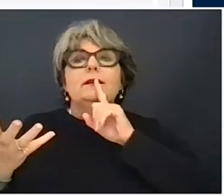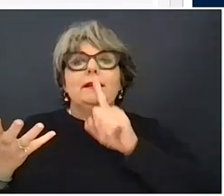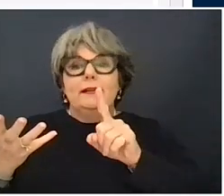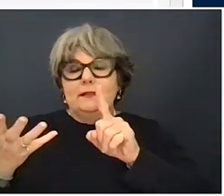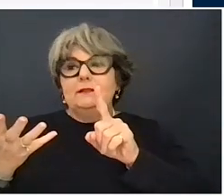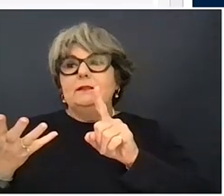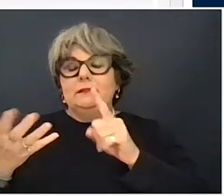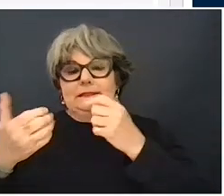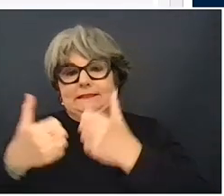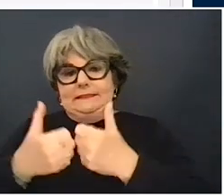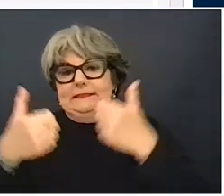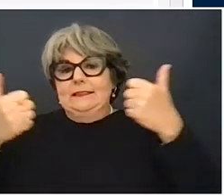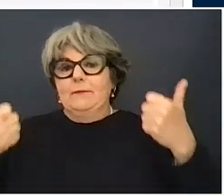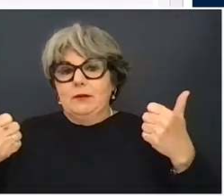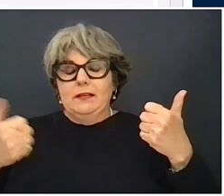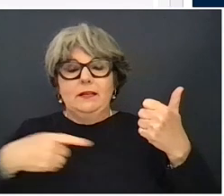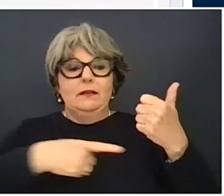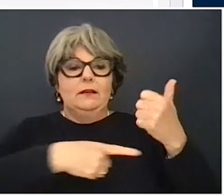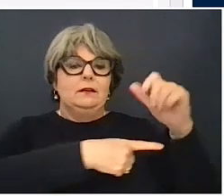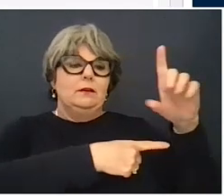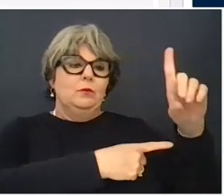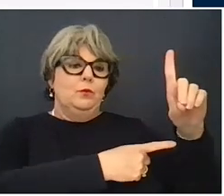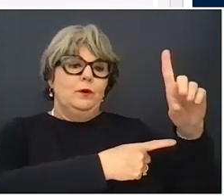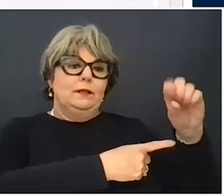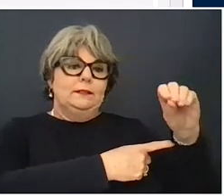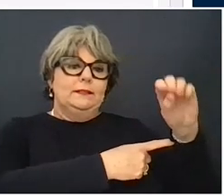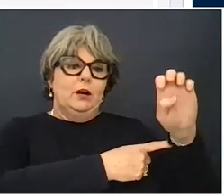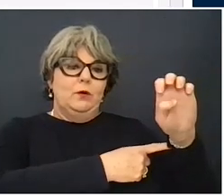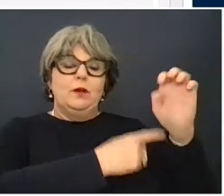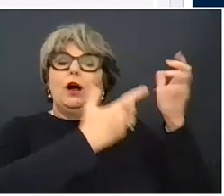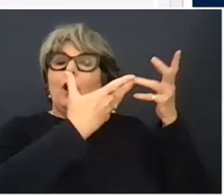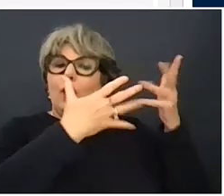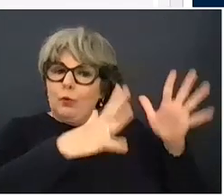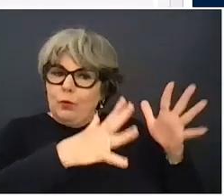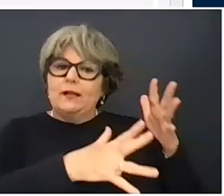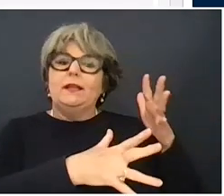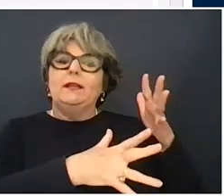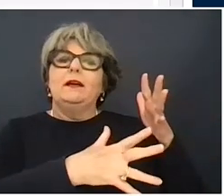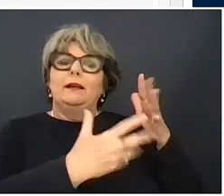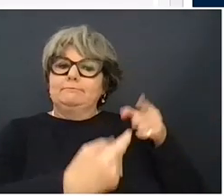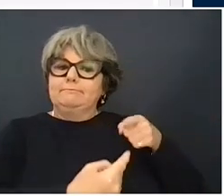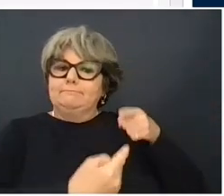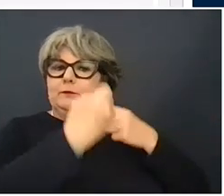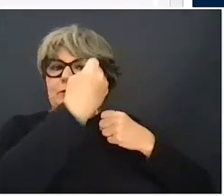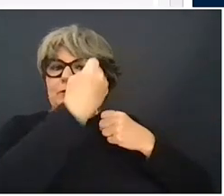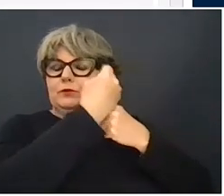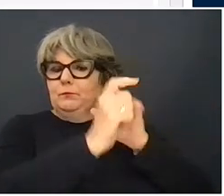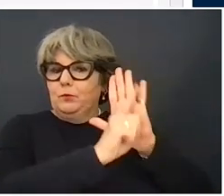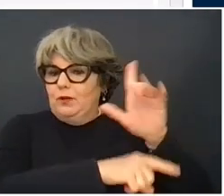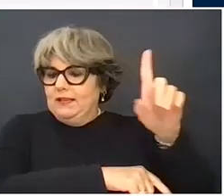when the Department already has problems supporting its own needs and NACIQI's and